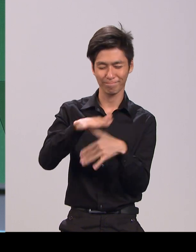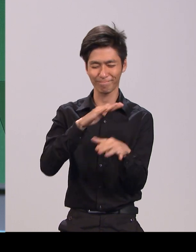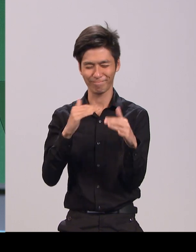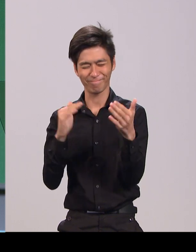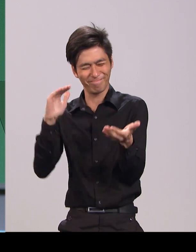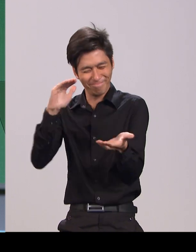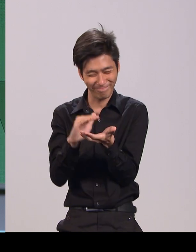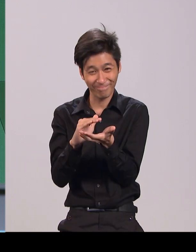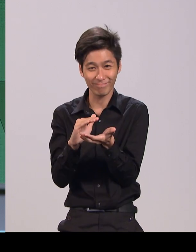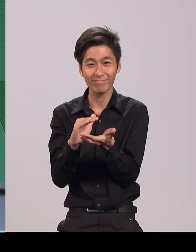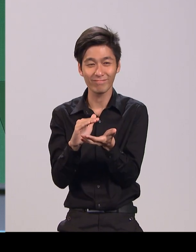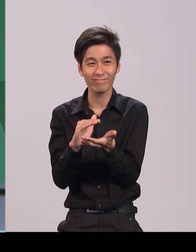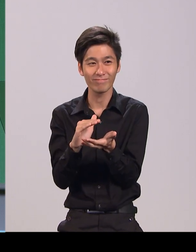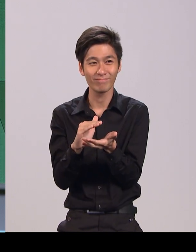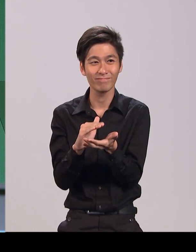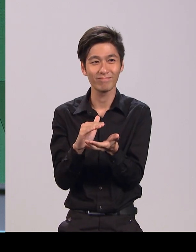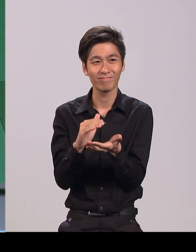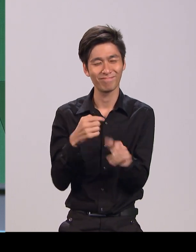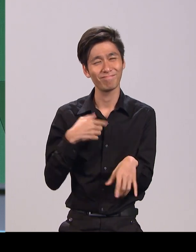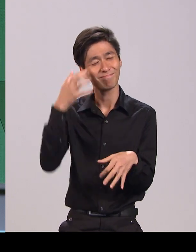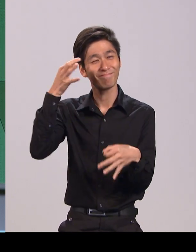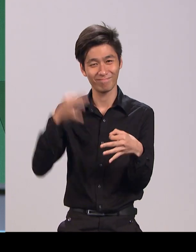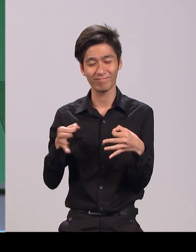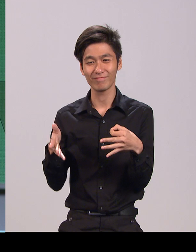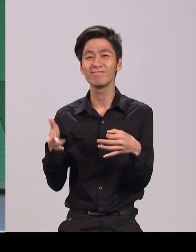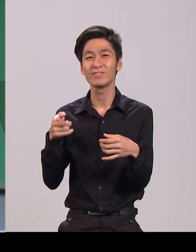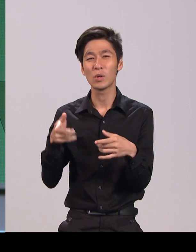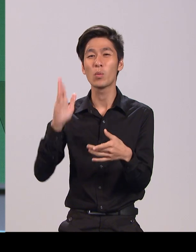So I have decided that Swee Keat will resume his duties as Minister for Finance.